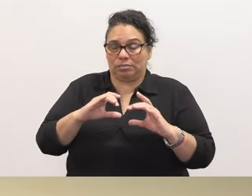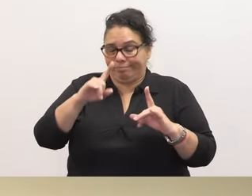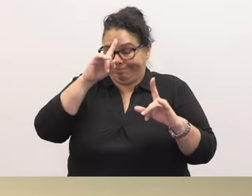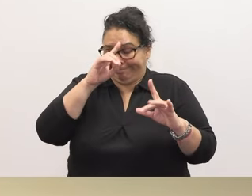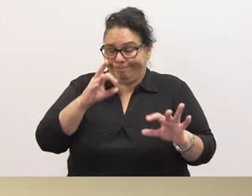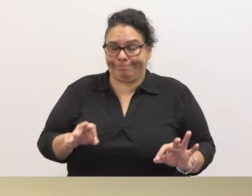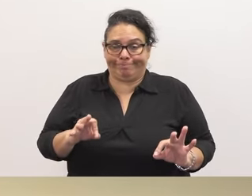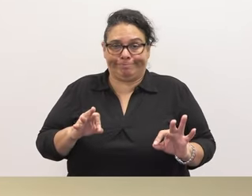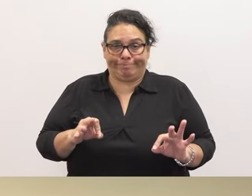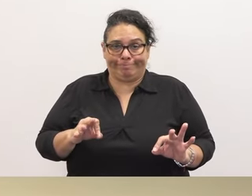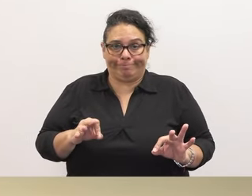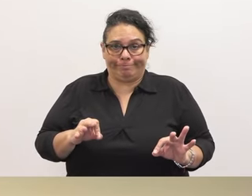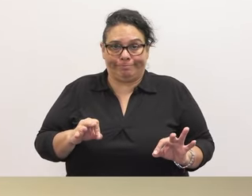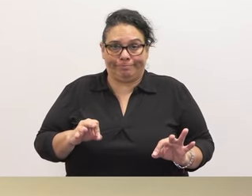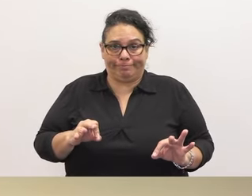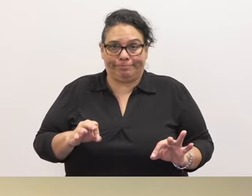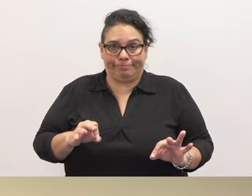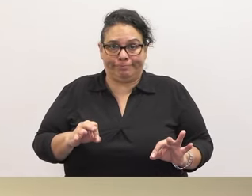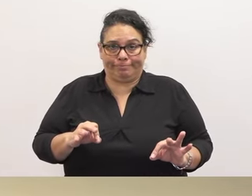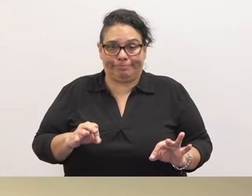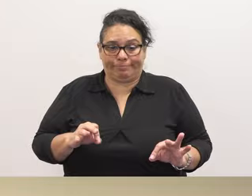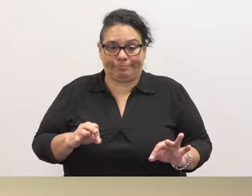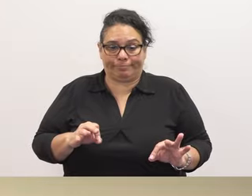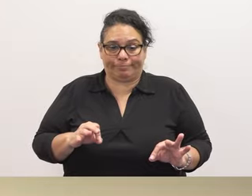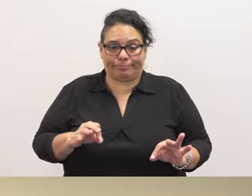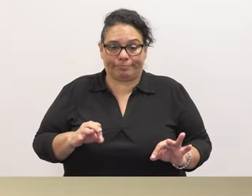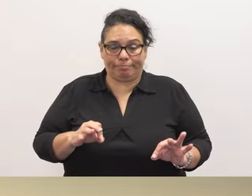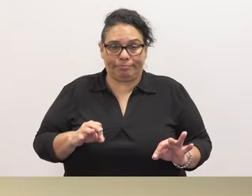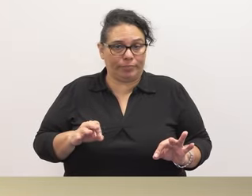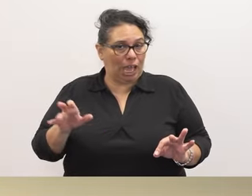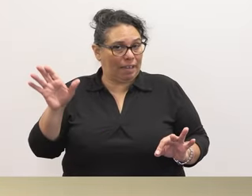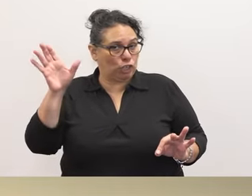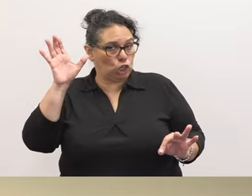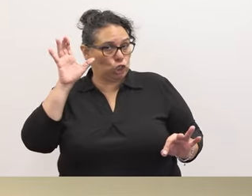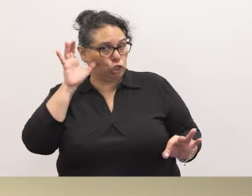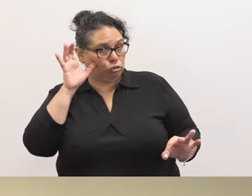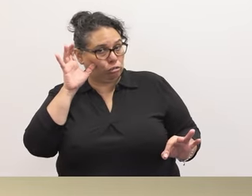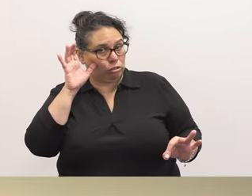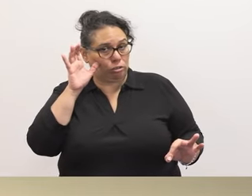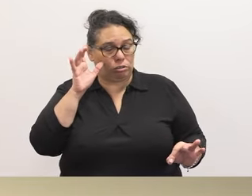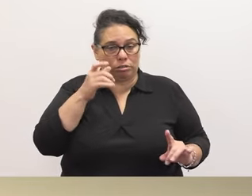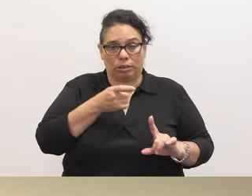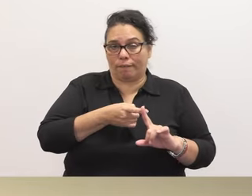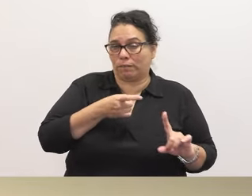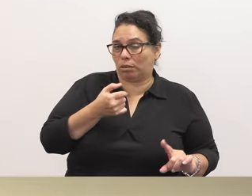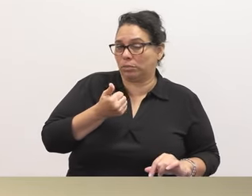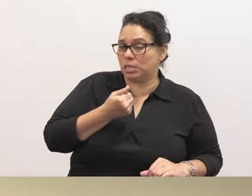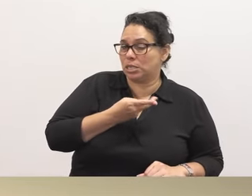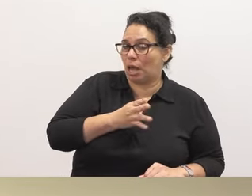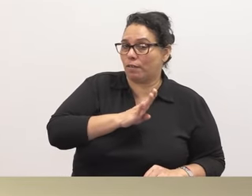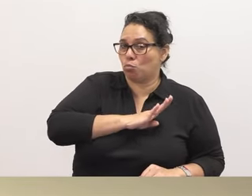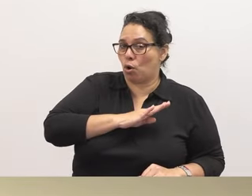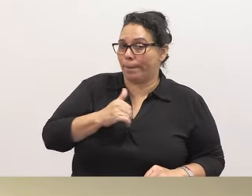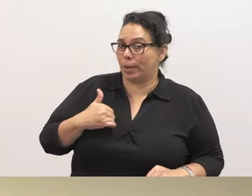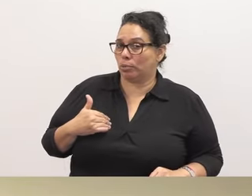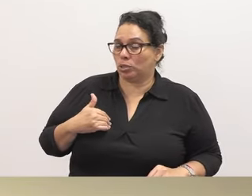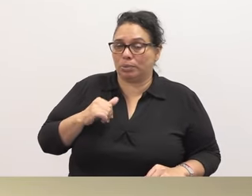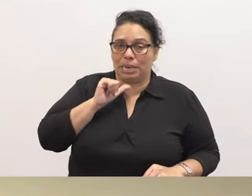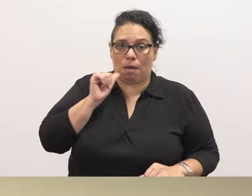to make that determination. So I've heard from some board members, I don't think we've heard from all board members. There any other board members